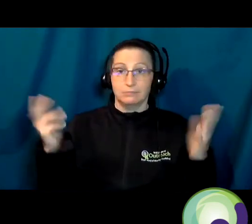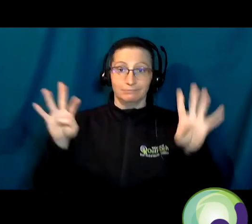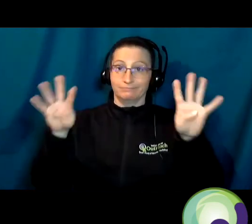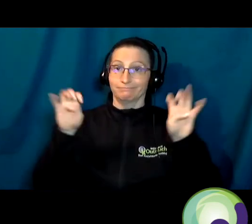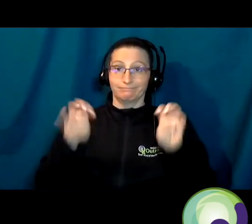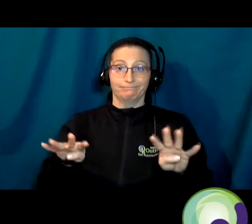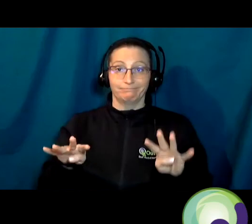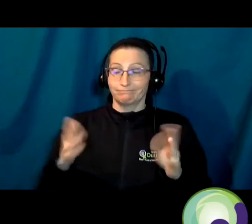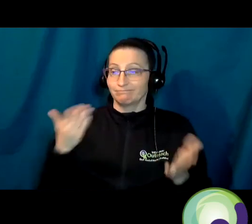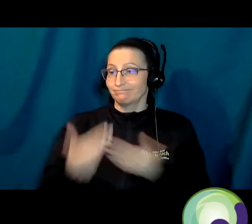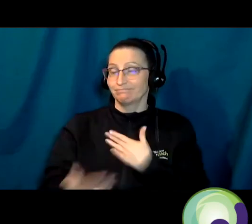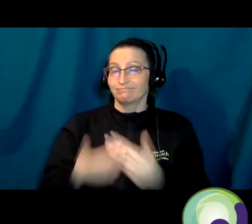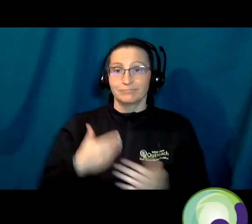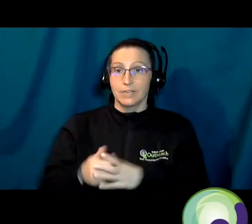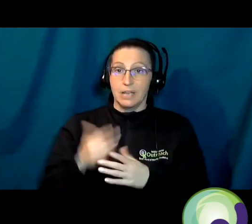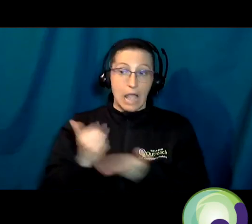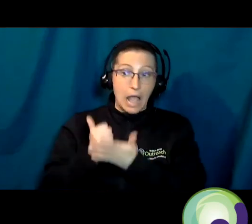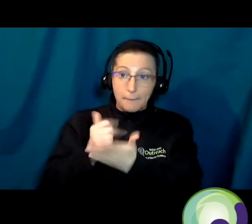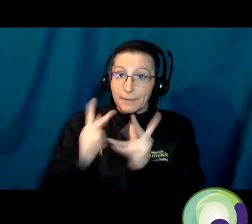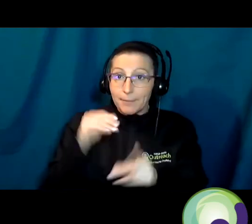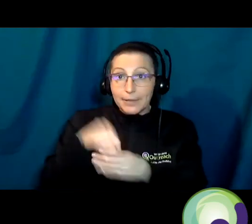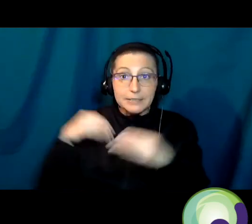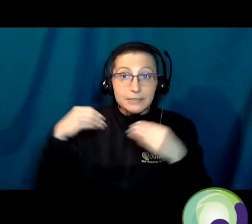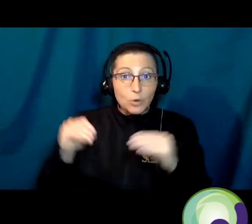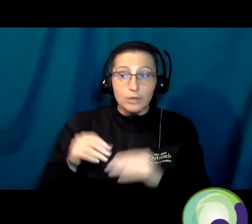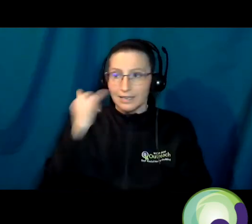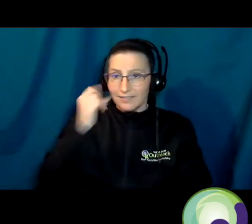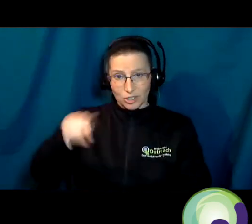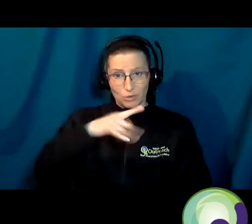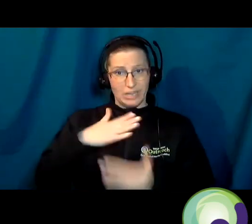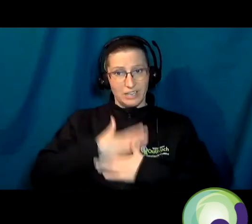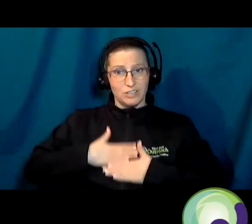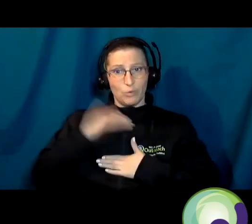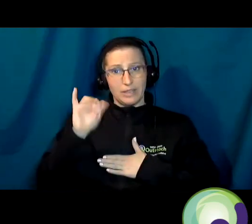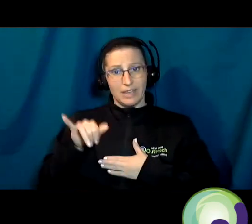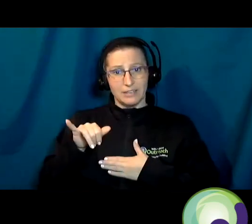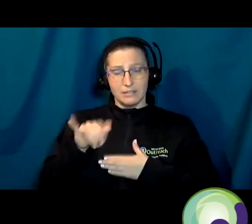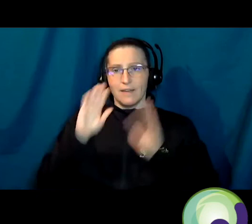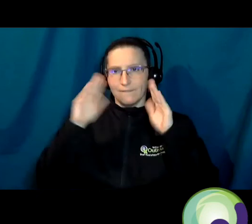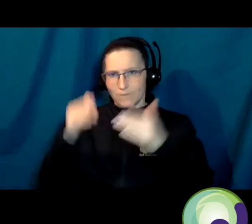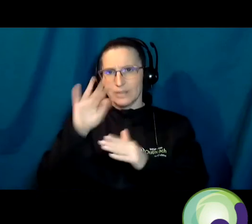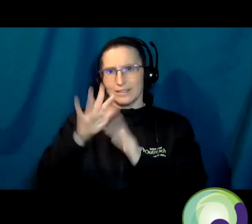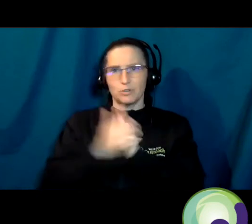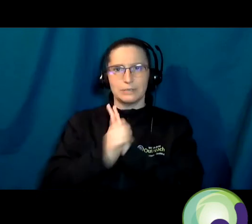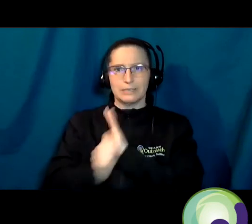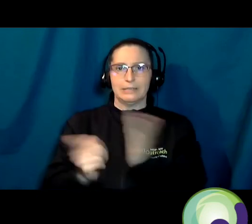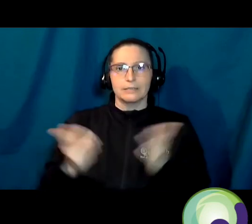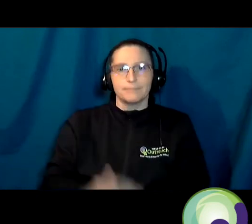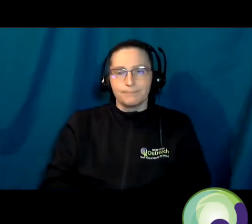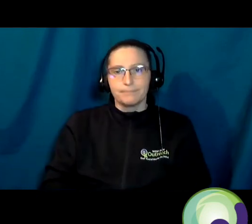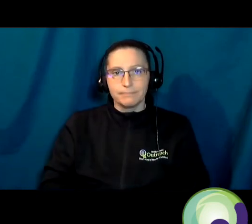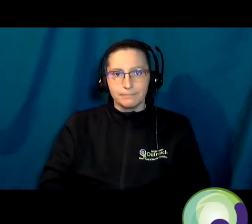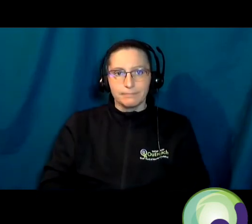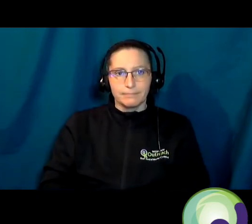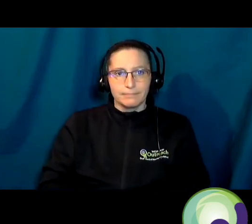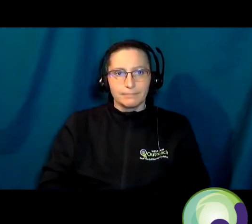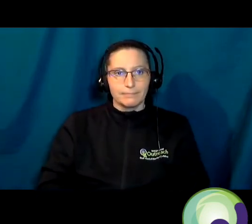helping people in a store, if you enjoy that focus on those skills.